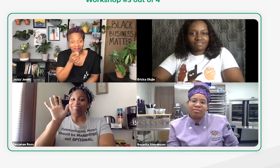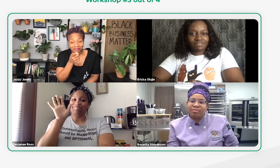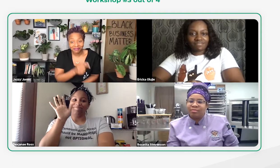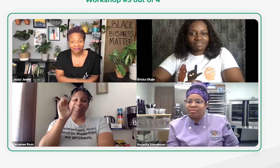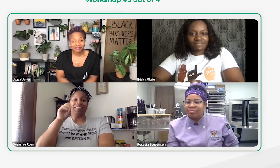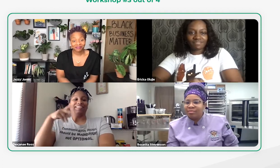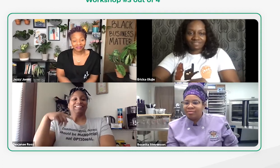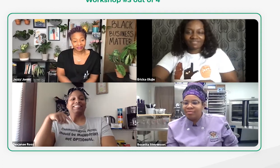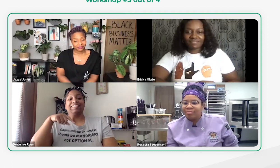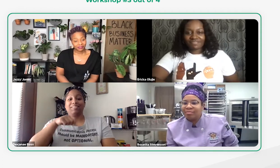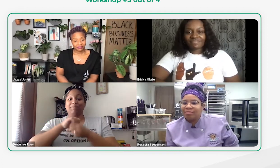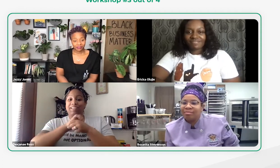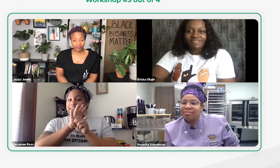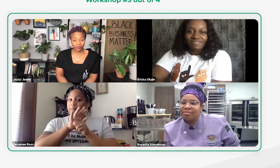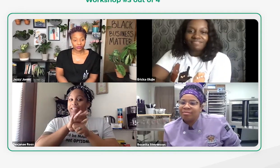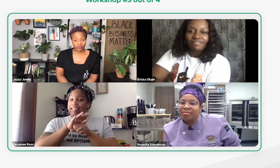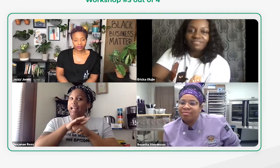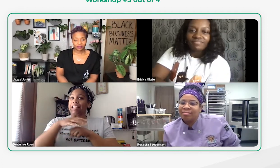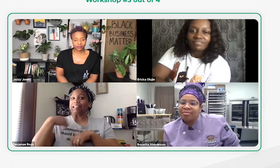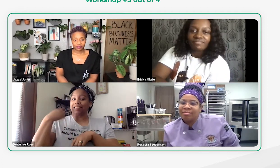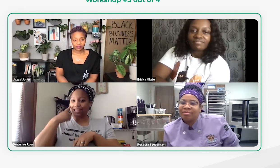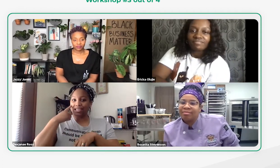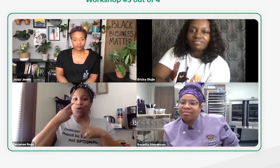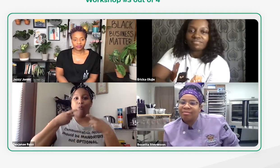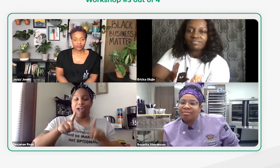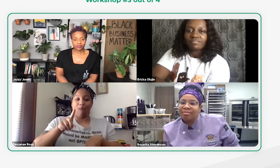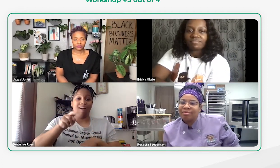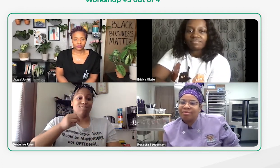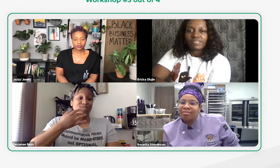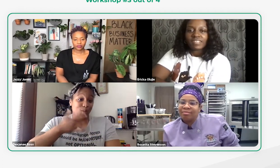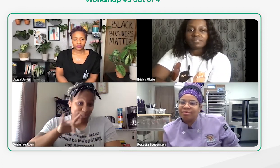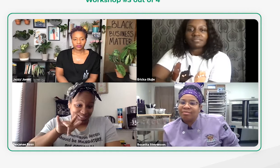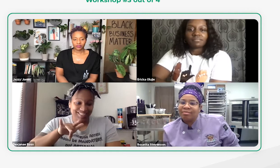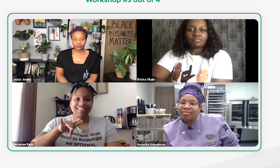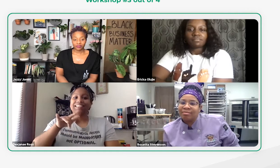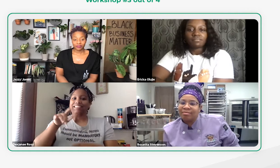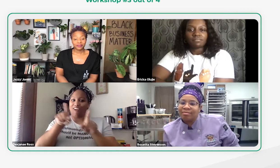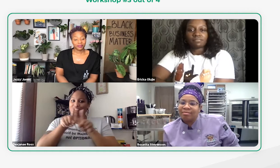business overall? >> Desjunae